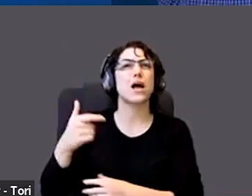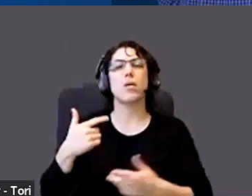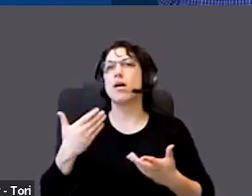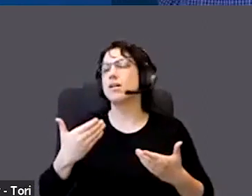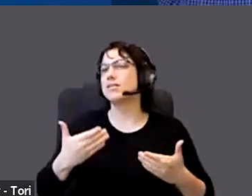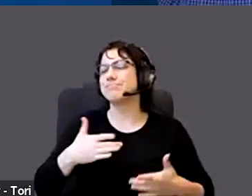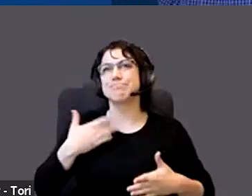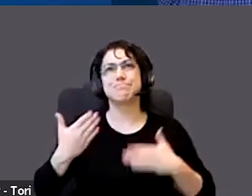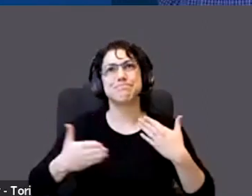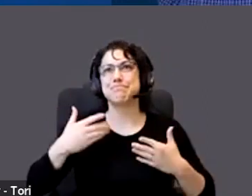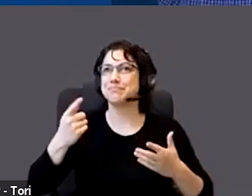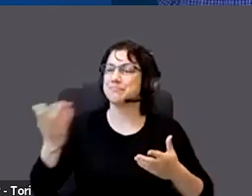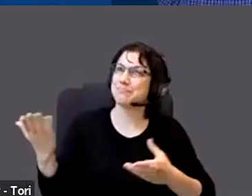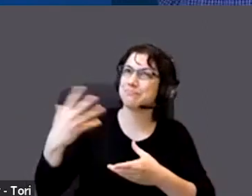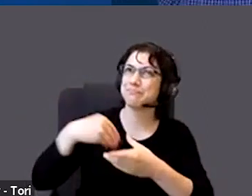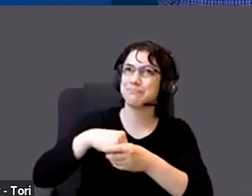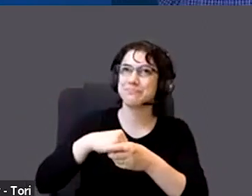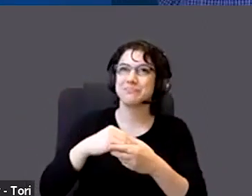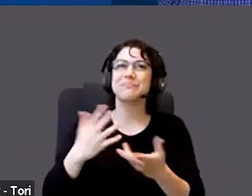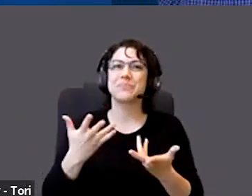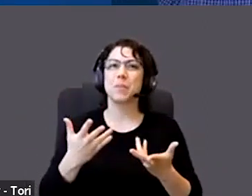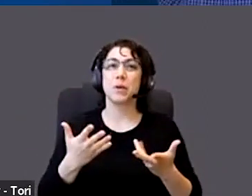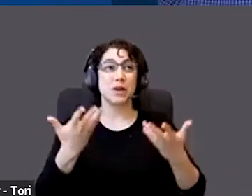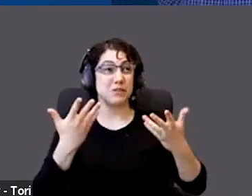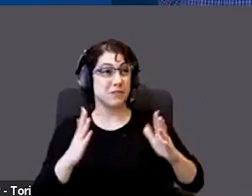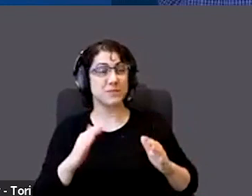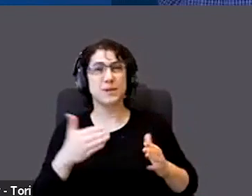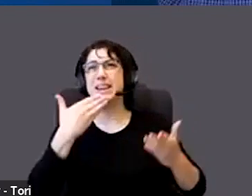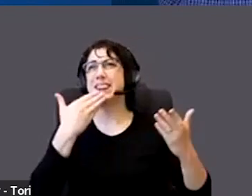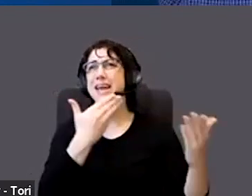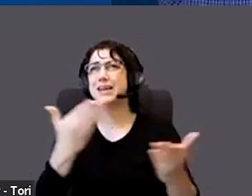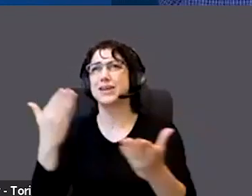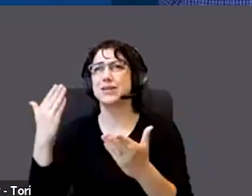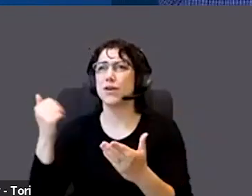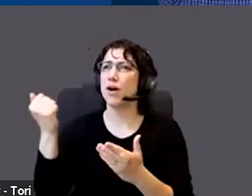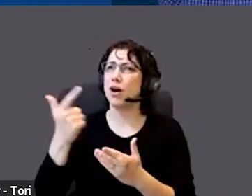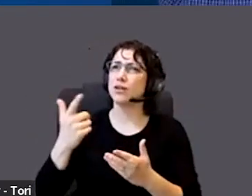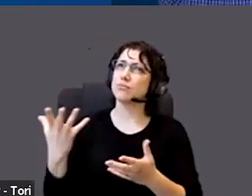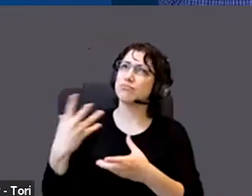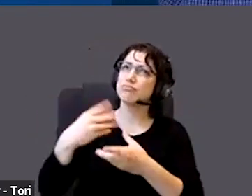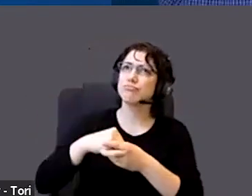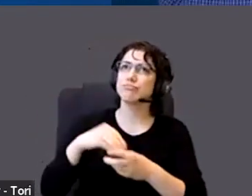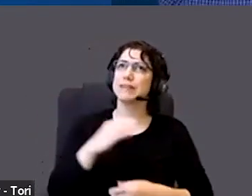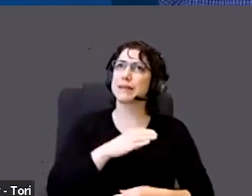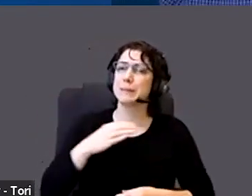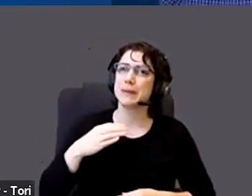Let me close by once again thanking you for each of your willingness to participate on this committee. Over the next few years, we will come